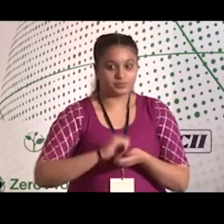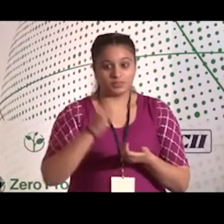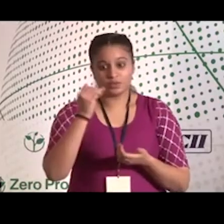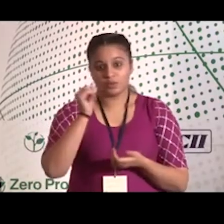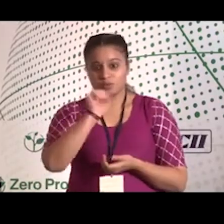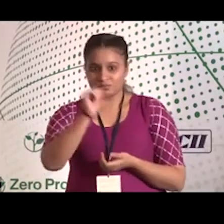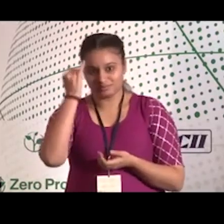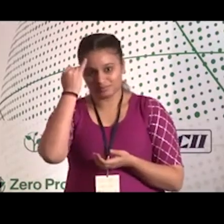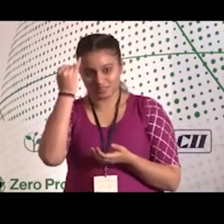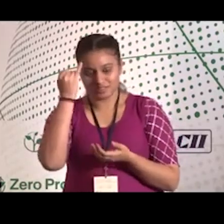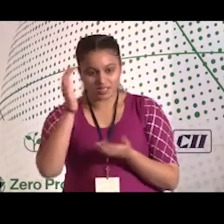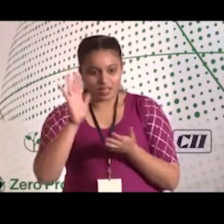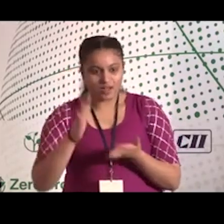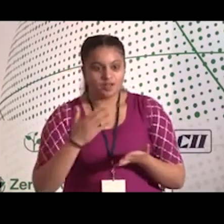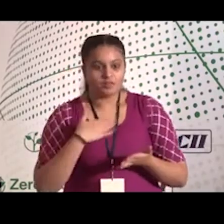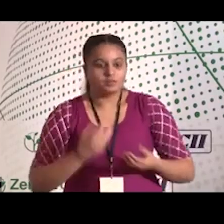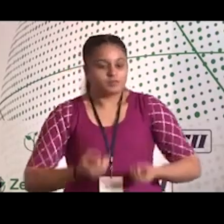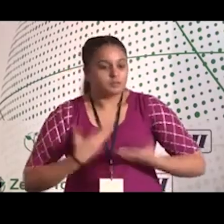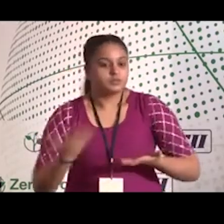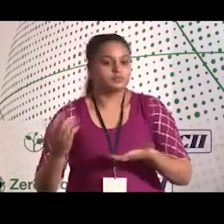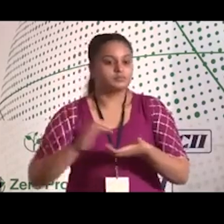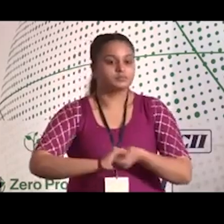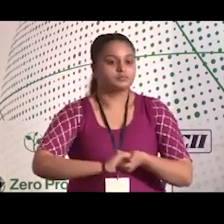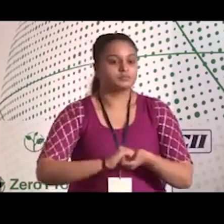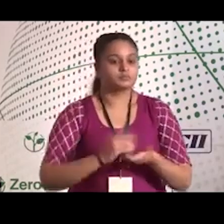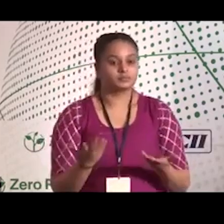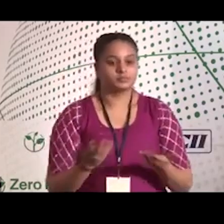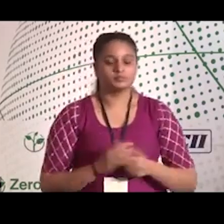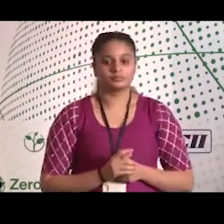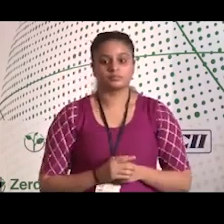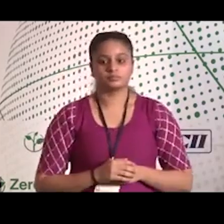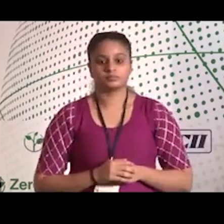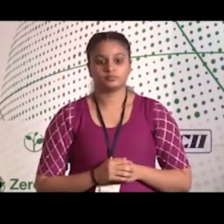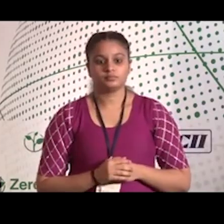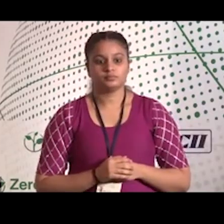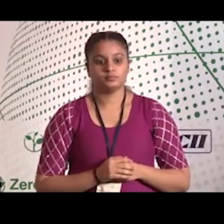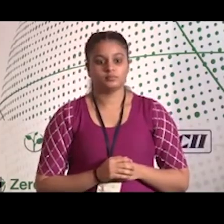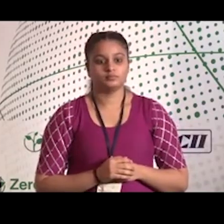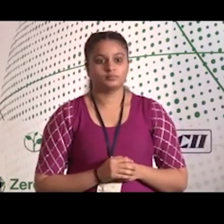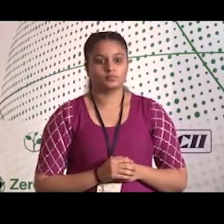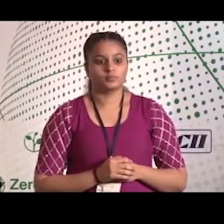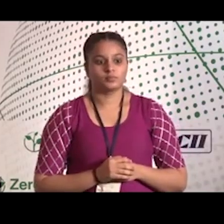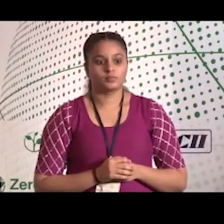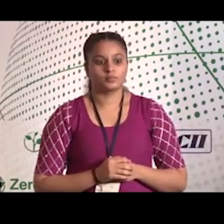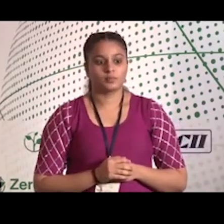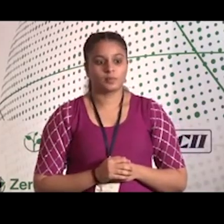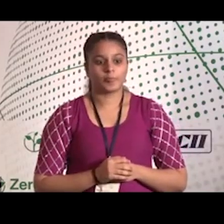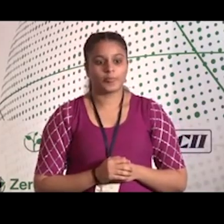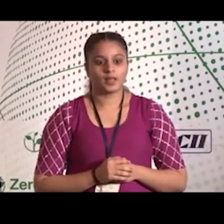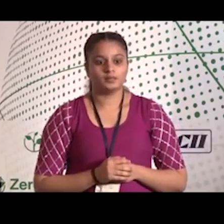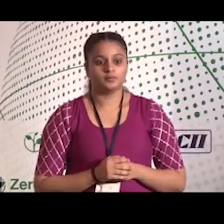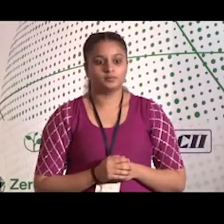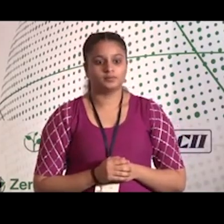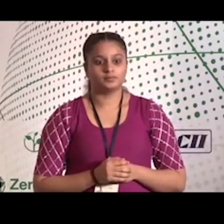or who are already connected with organizations and individuals who are looking for grants like this.